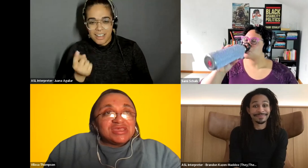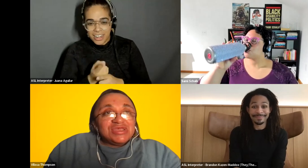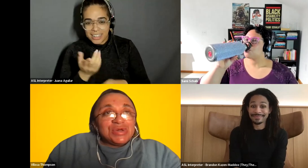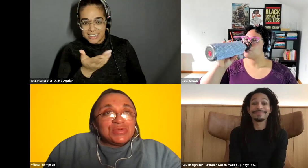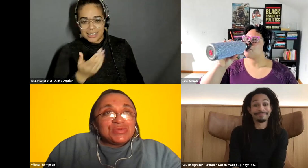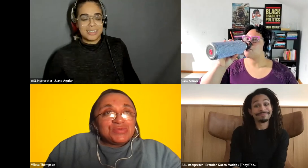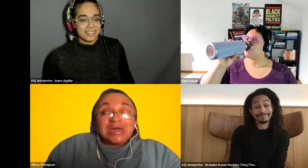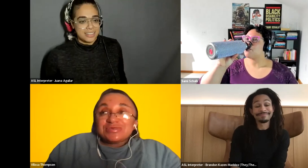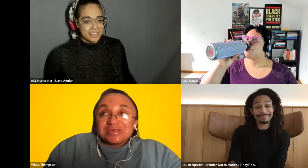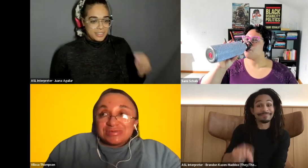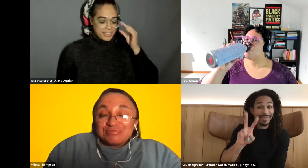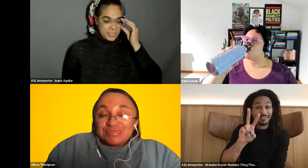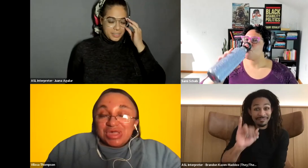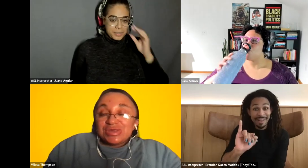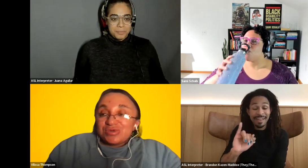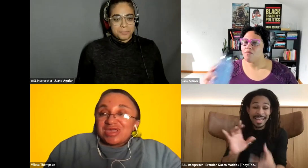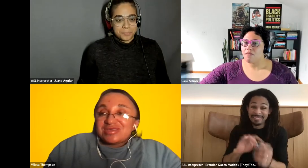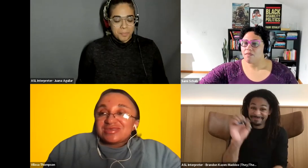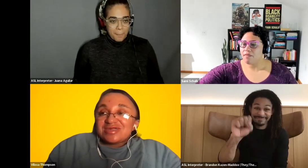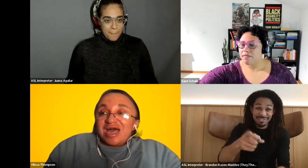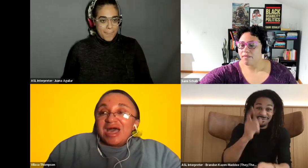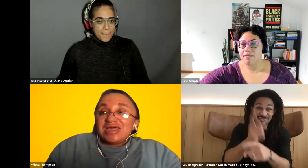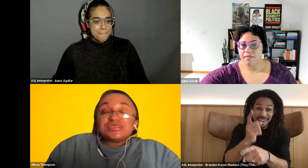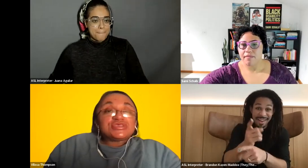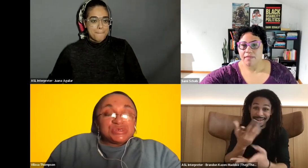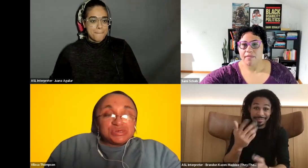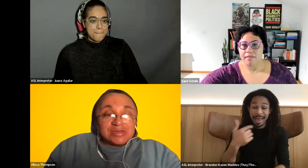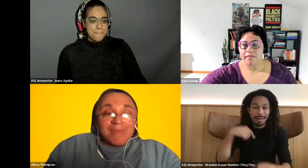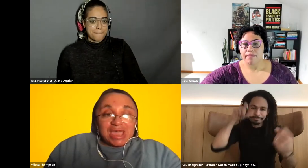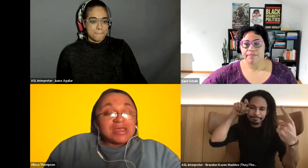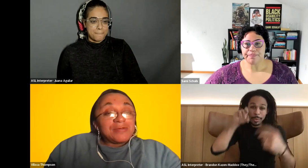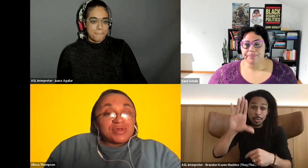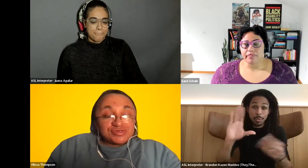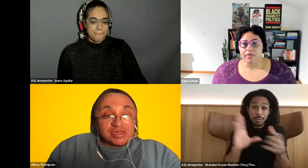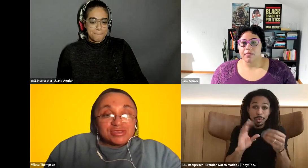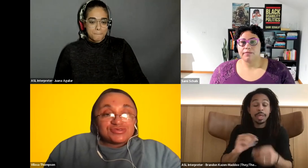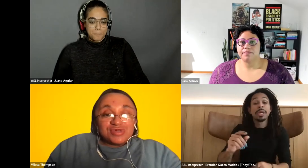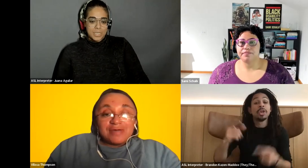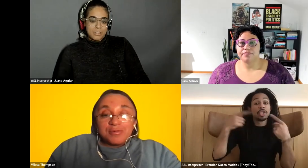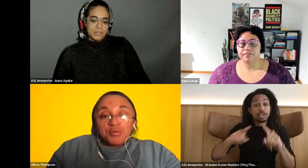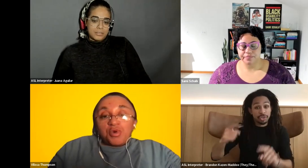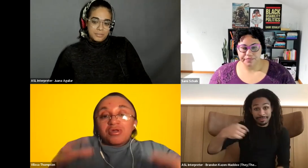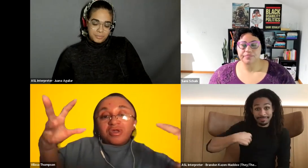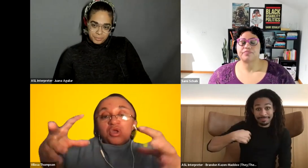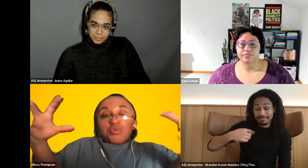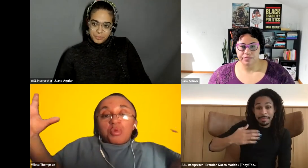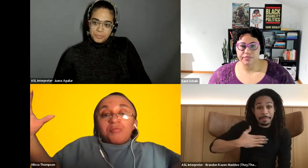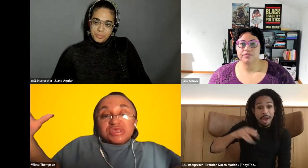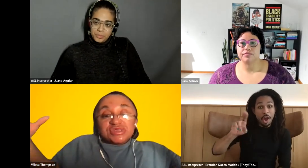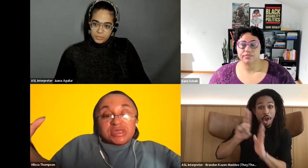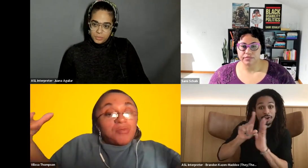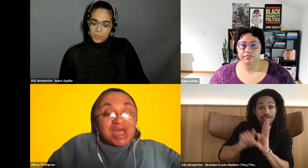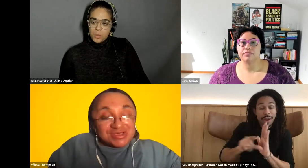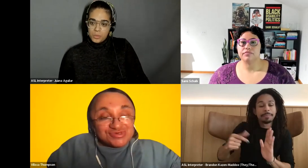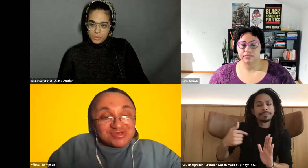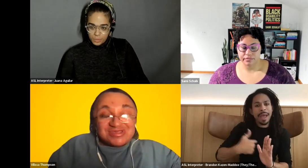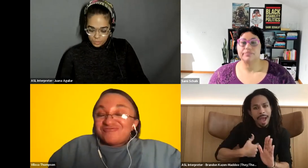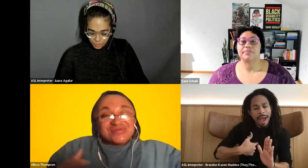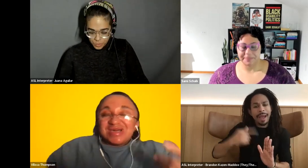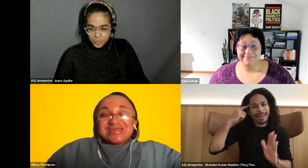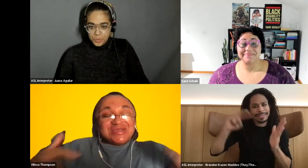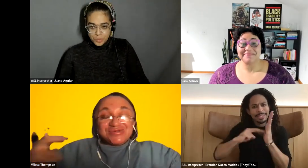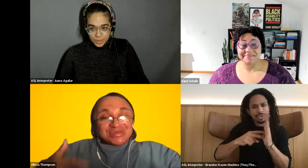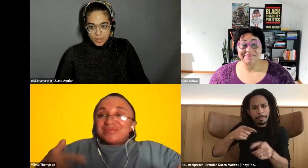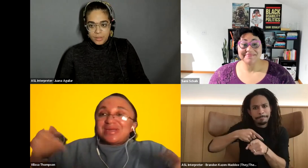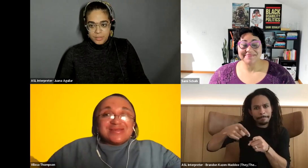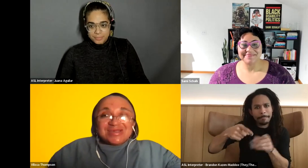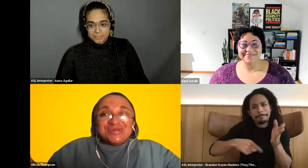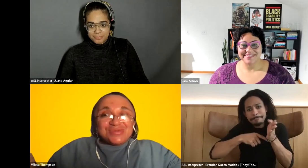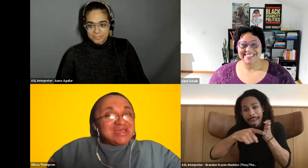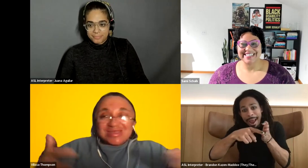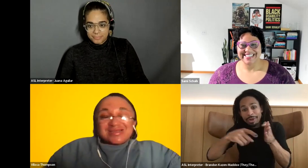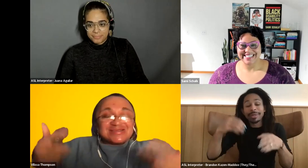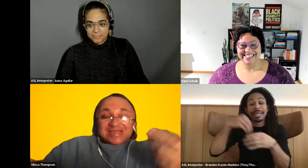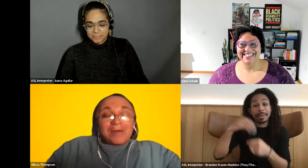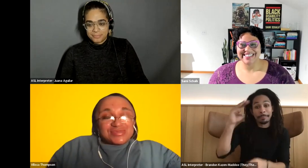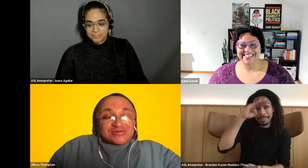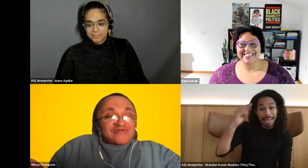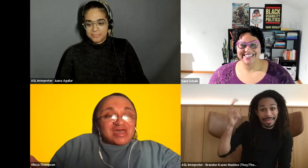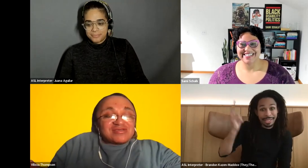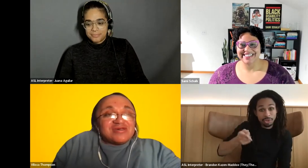Vilissa Thompson: You know when I was in undergrad. I intentionally minored and American studies to have a more robust understanding of black history, because I feel like you're hearing you' like. You know, we have like the opposite effect.